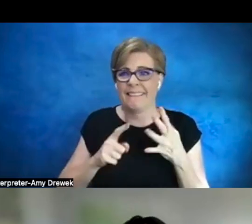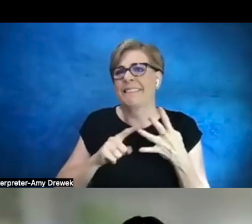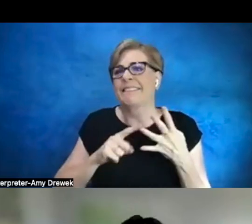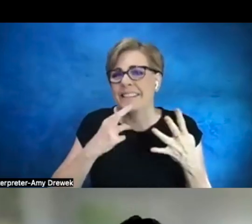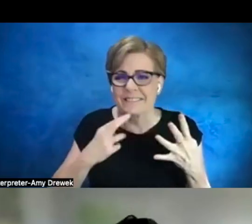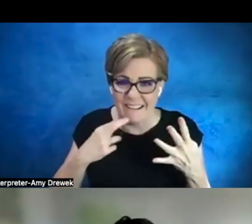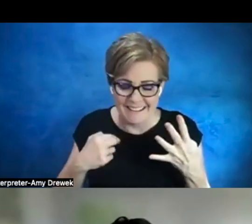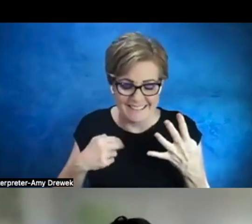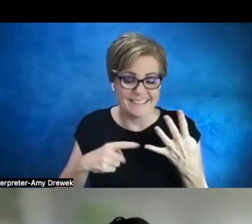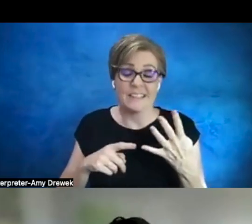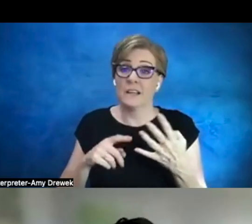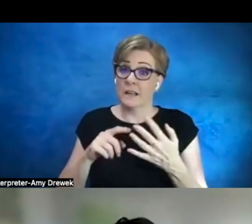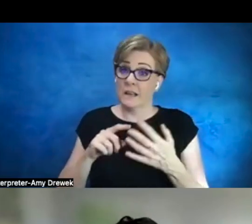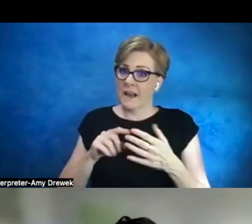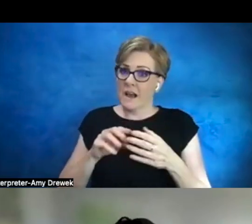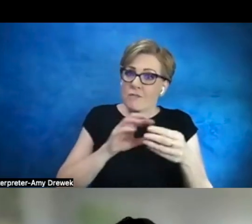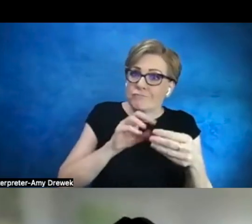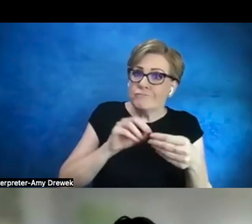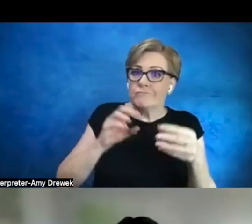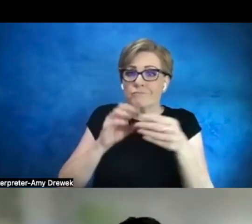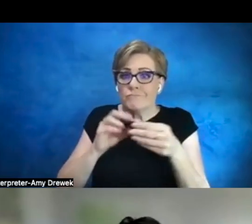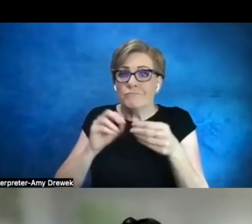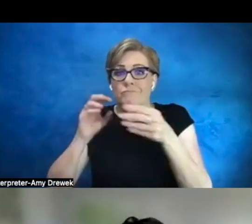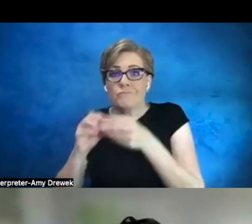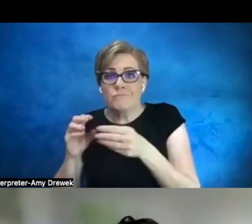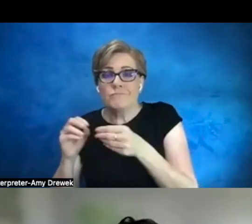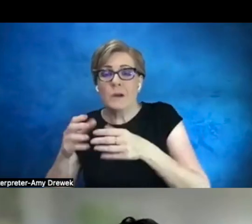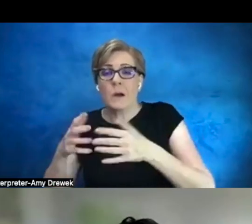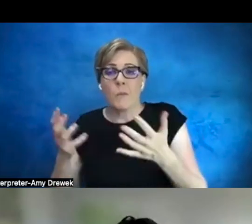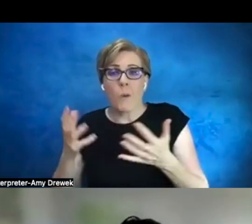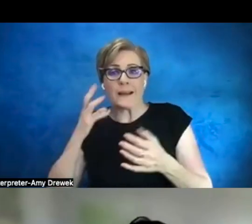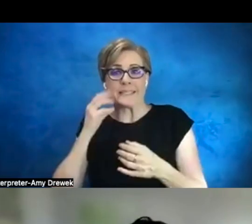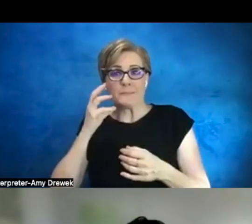And they can share in a panel setting what that experience was like for them, how they navigated